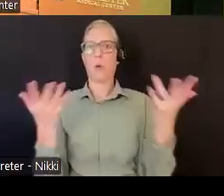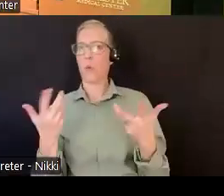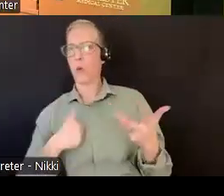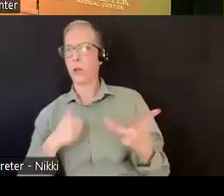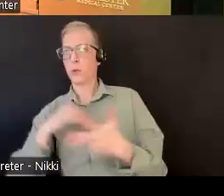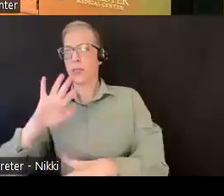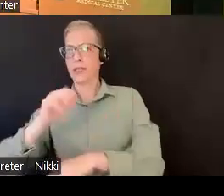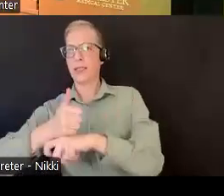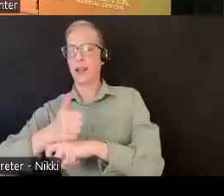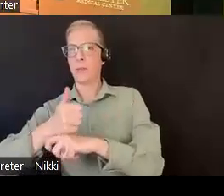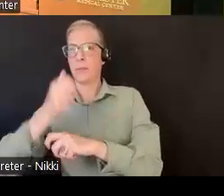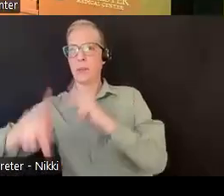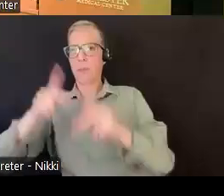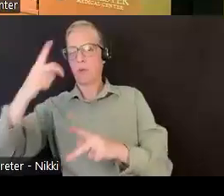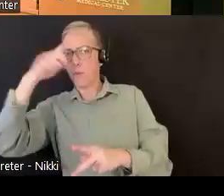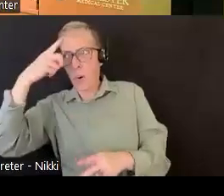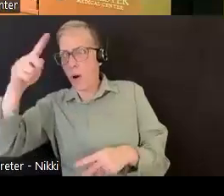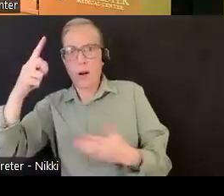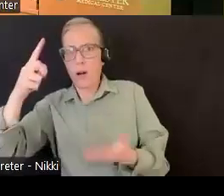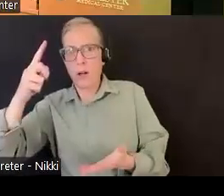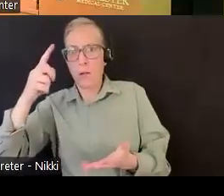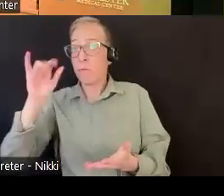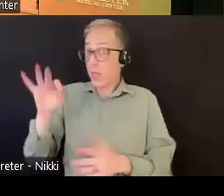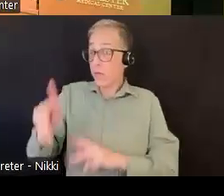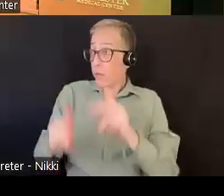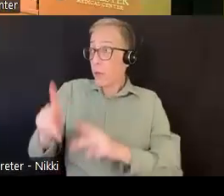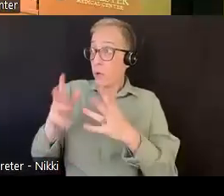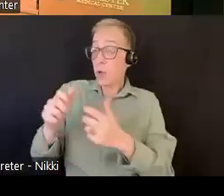do have idealistic young people who want to pursue it, are we chopping their legs out from under them